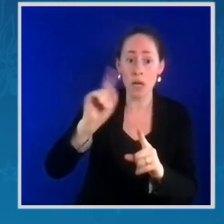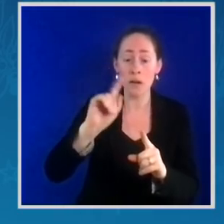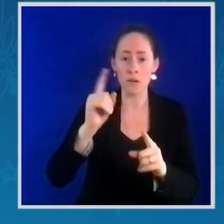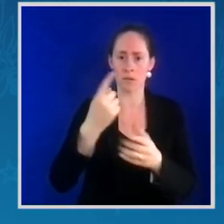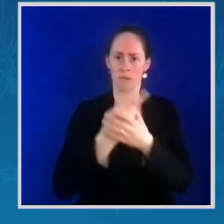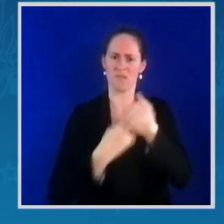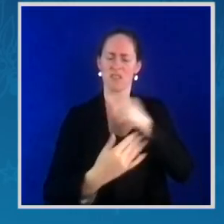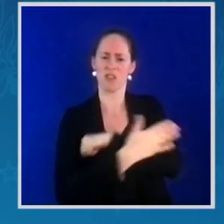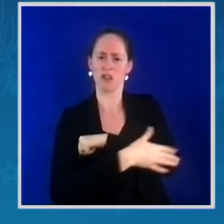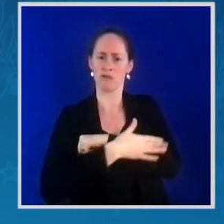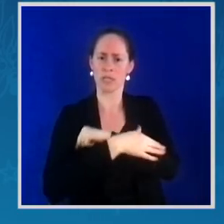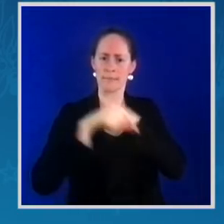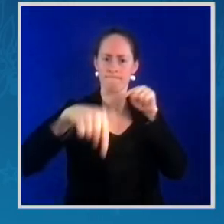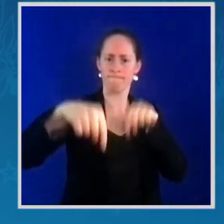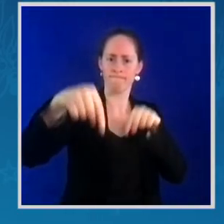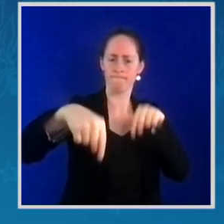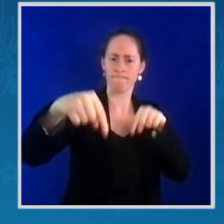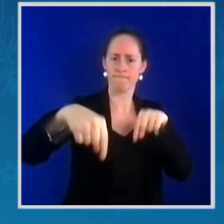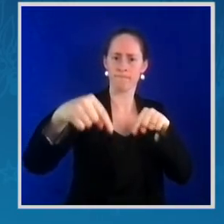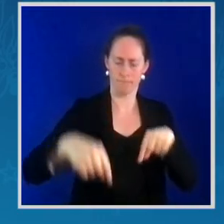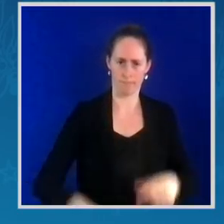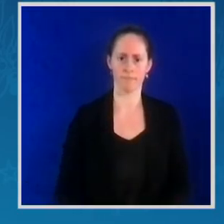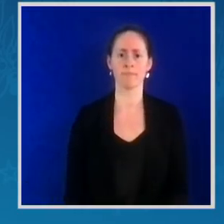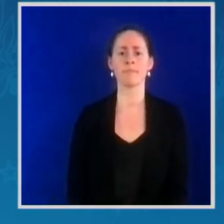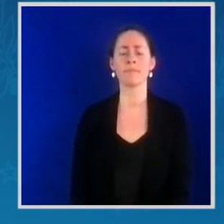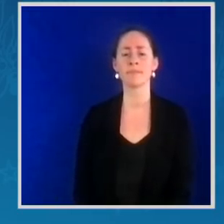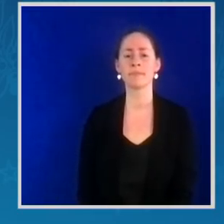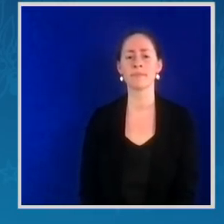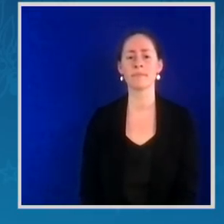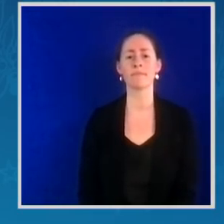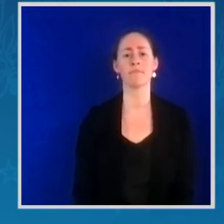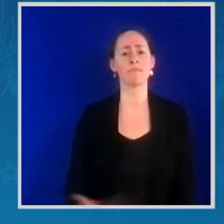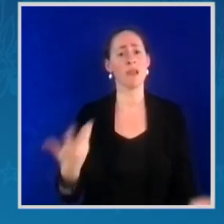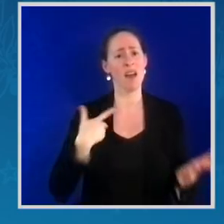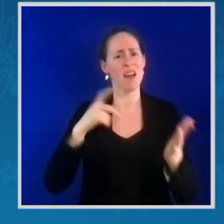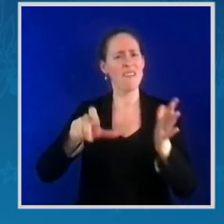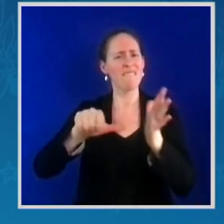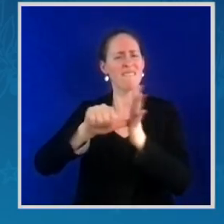I cannot say it enough, most people don't want to leave home,